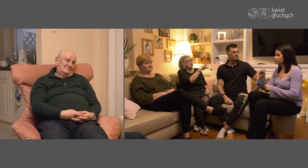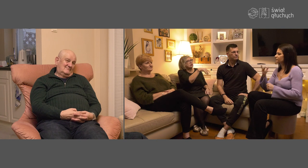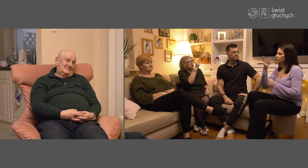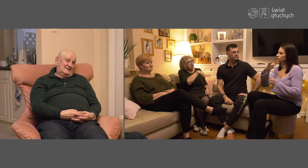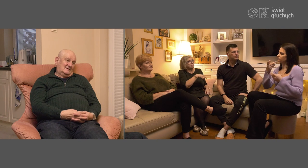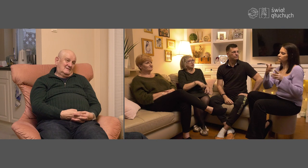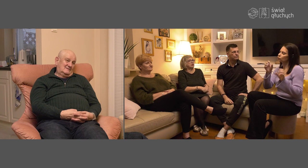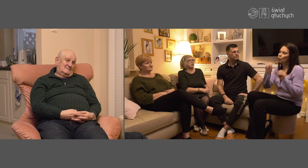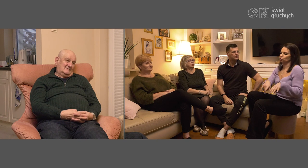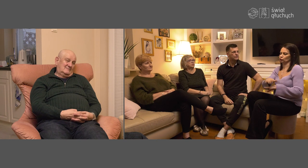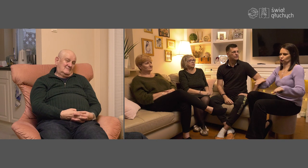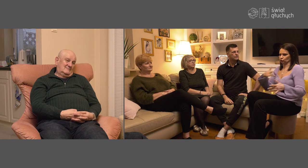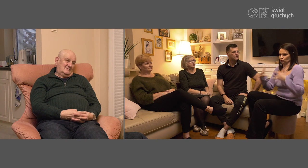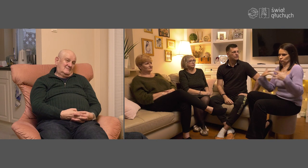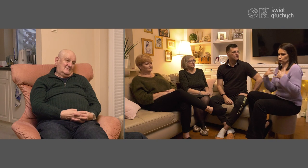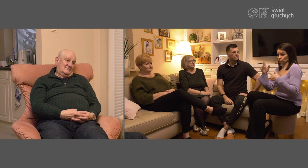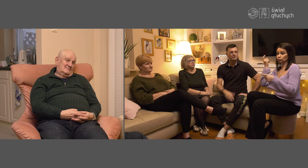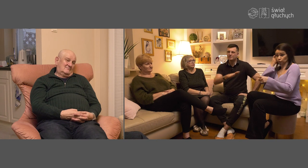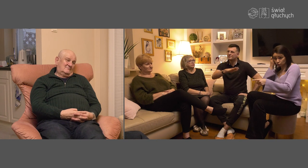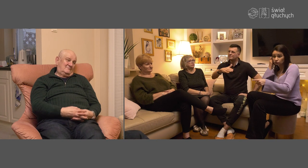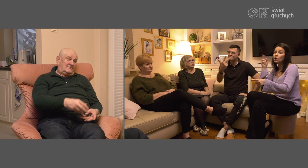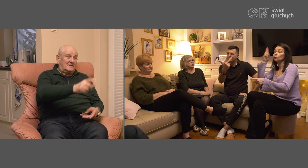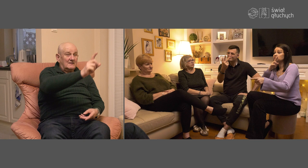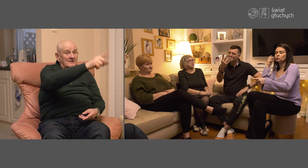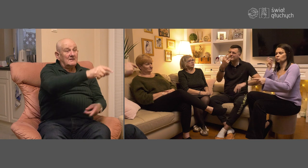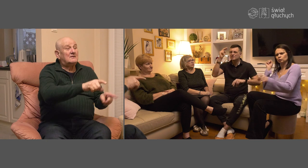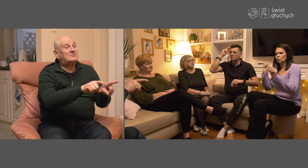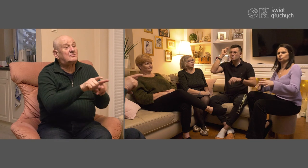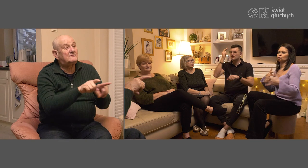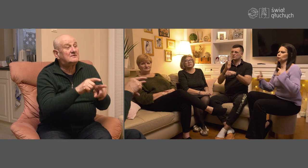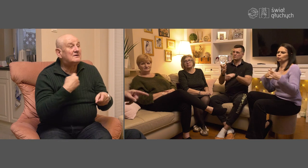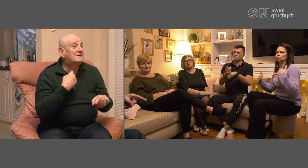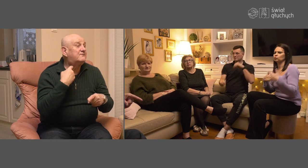[Monika]: Yes, I think children suffer the most when they hear, and parents don't hear. [Rafał]: Children don't understand...